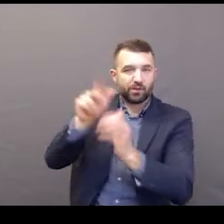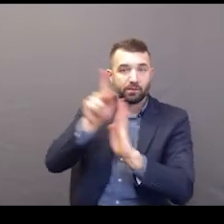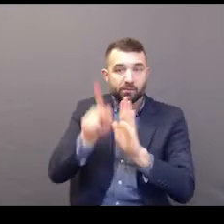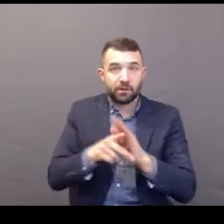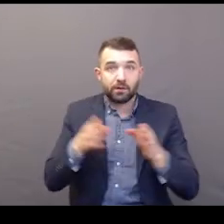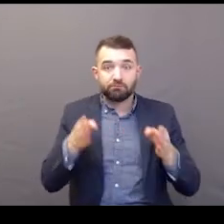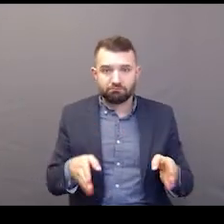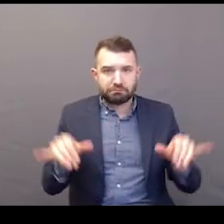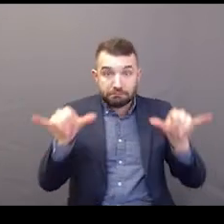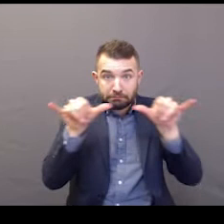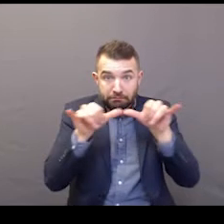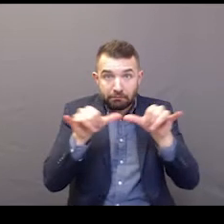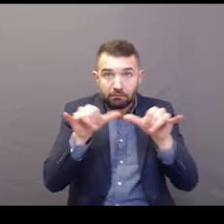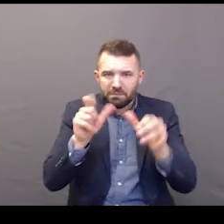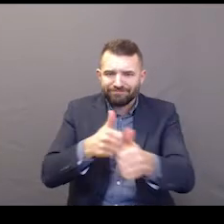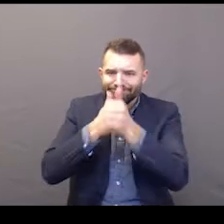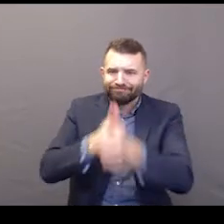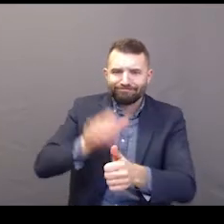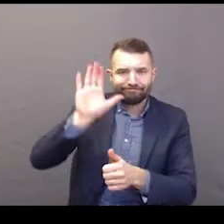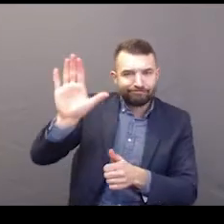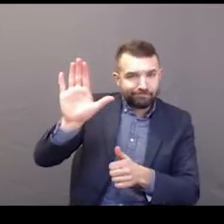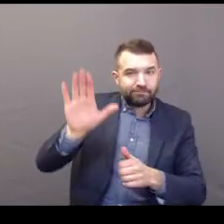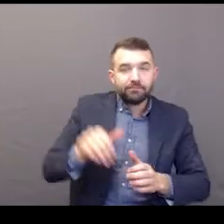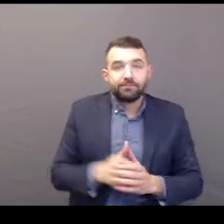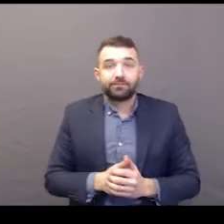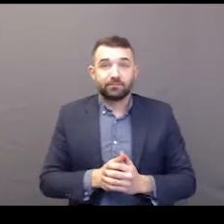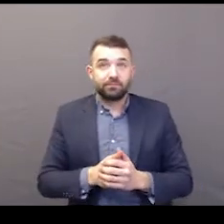and they develop these guidelines based on how they think these features will benefit the public.